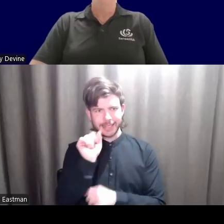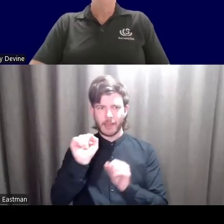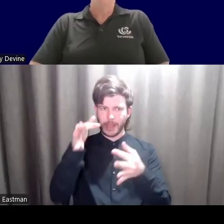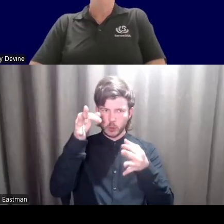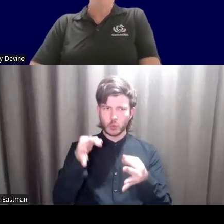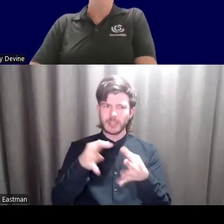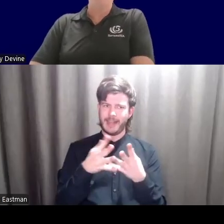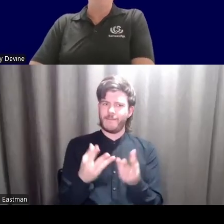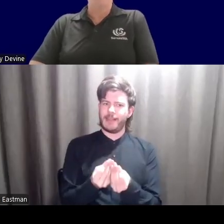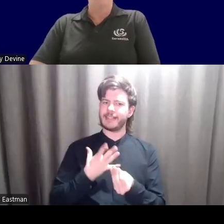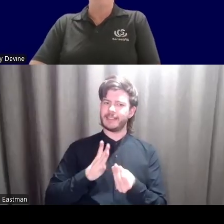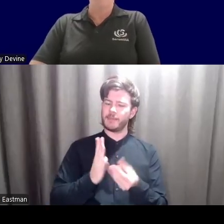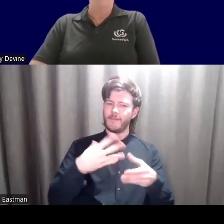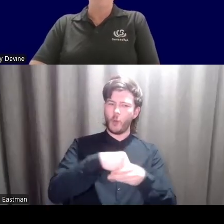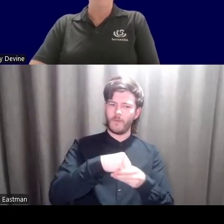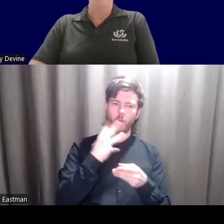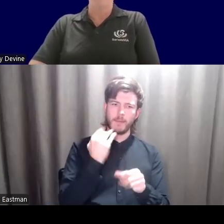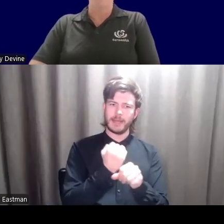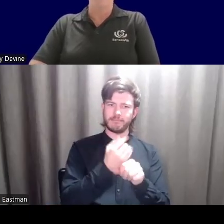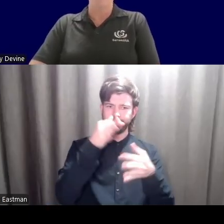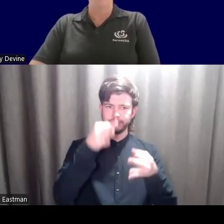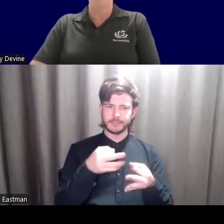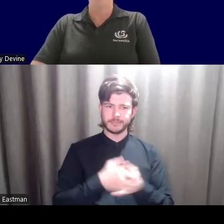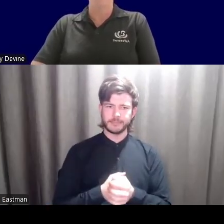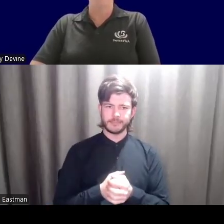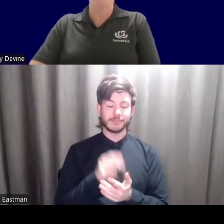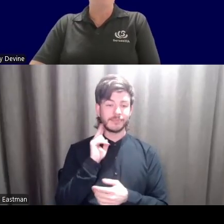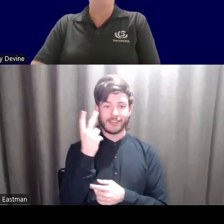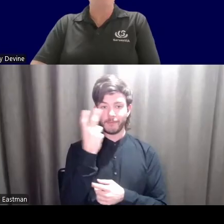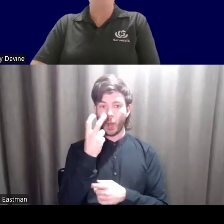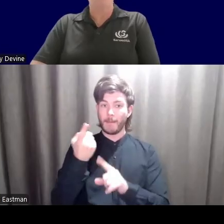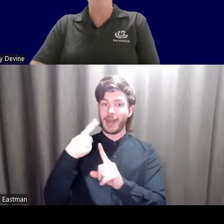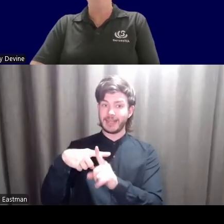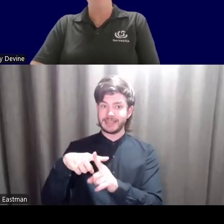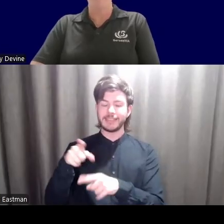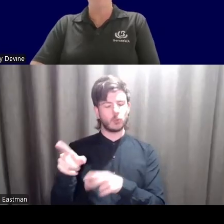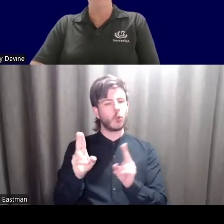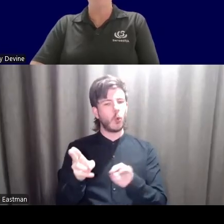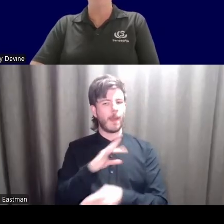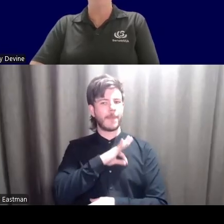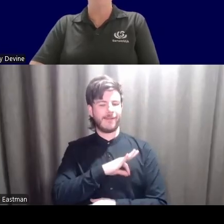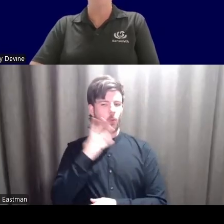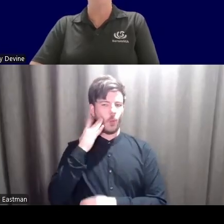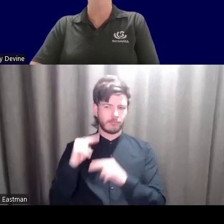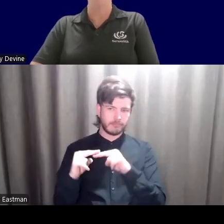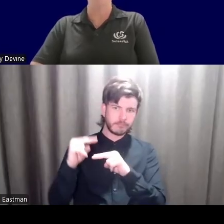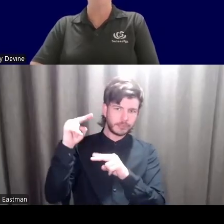People that live deafblind-plus often benefit from increased co-regulation, predictable routines and